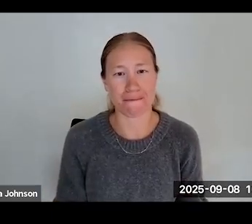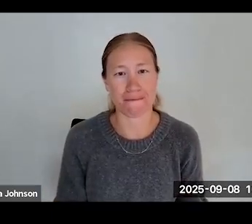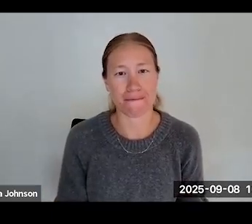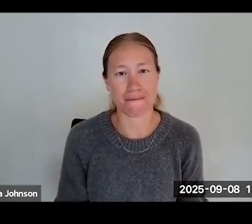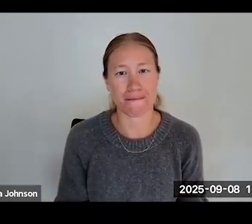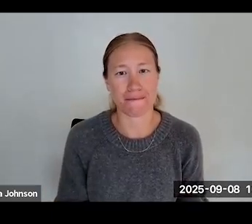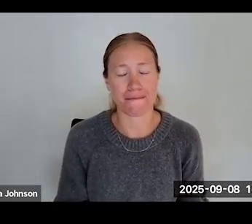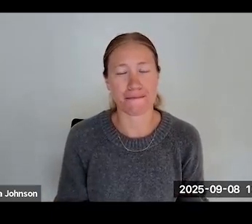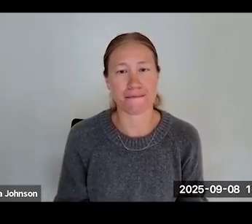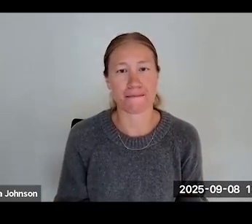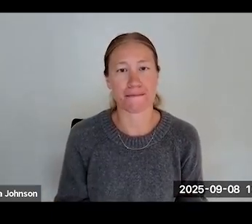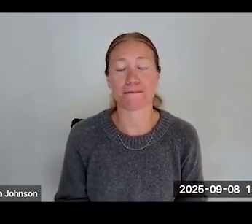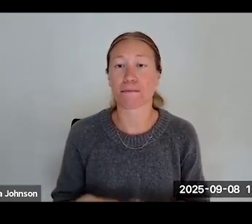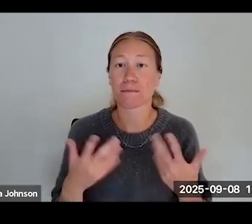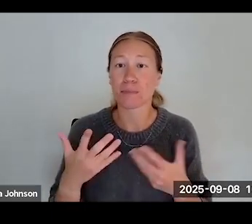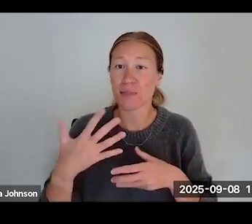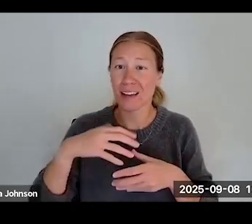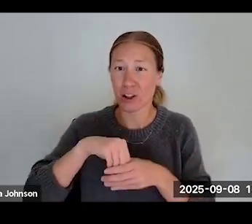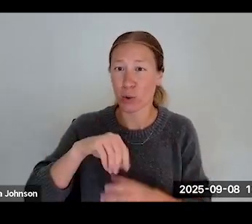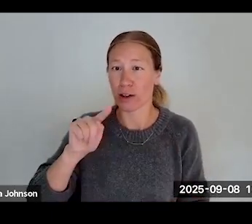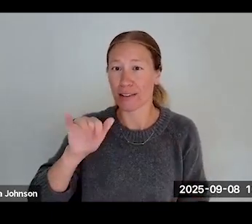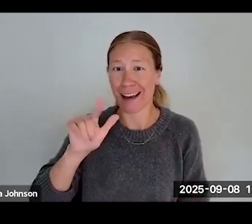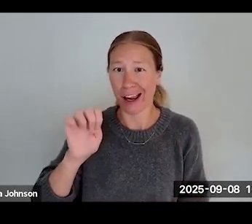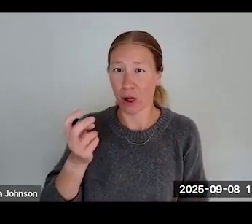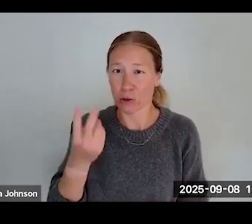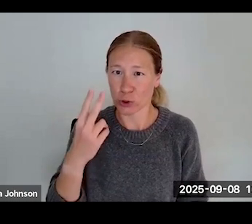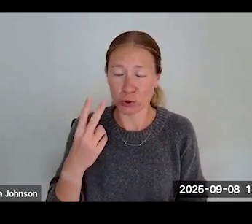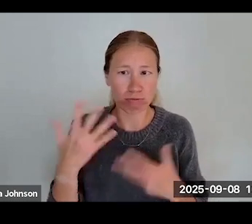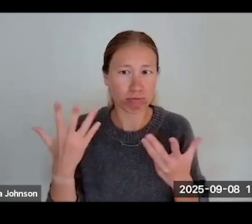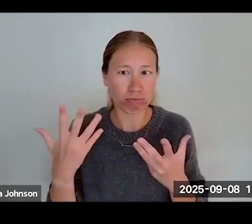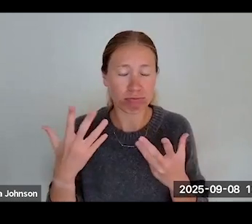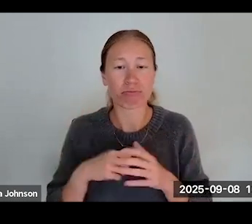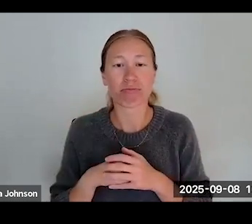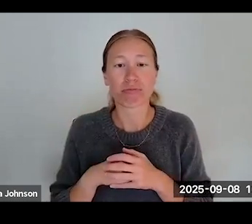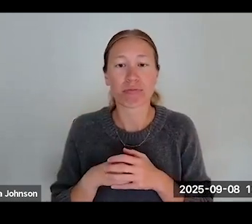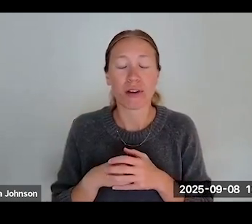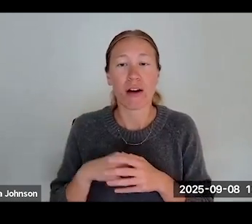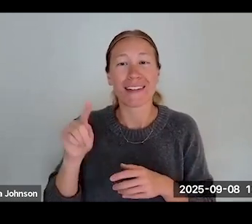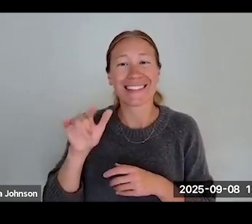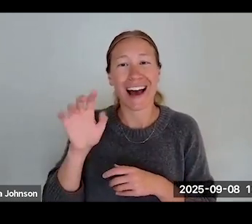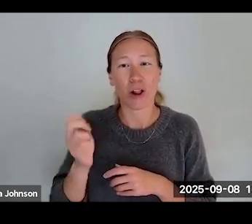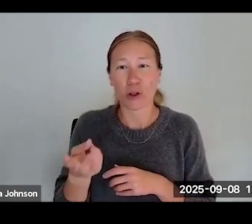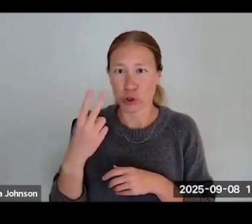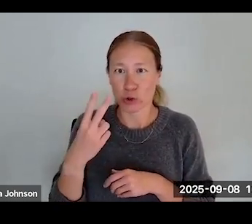So what does Title II cover? The Title II of the Americans with Disabilities Act is designed to ensure that state